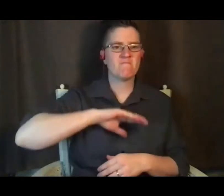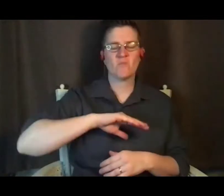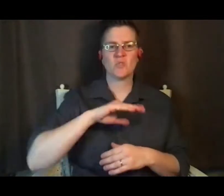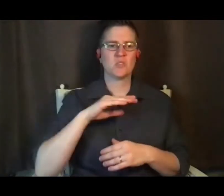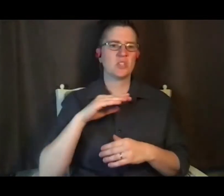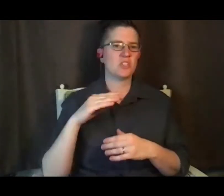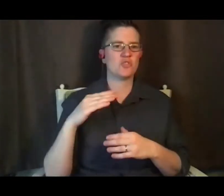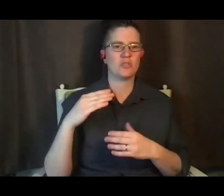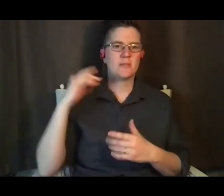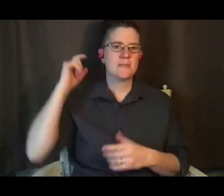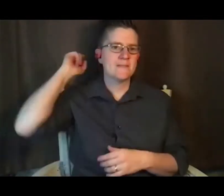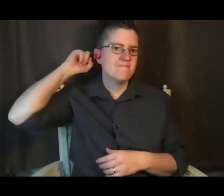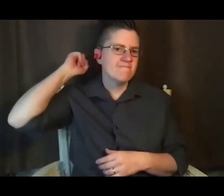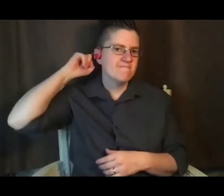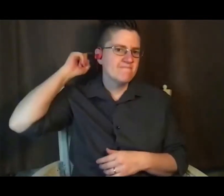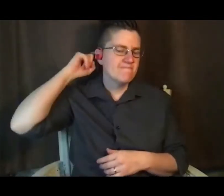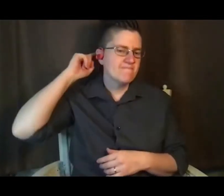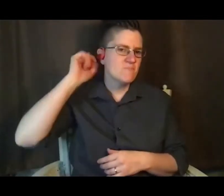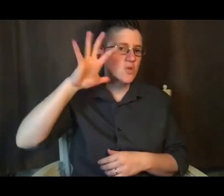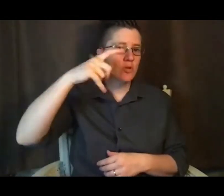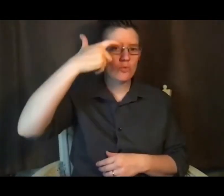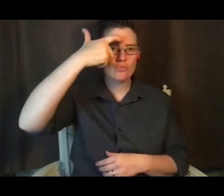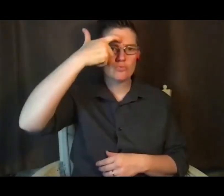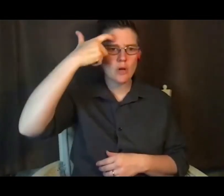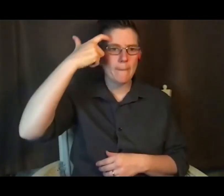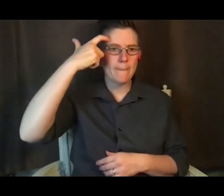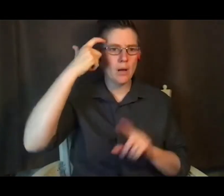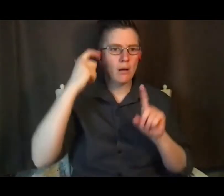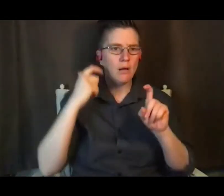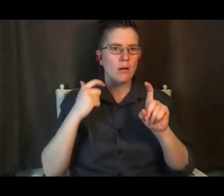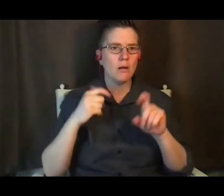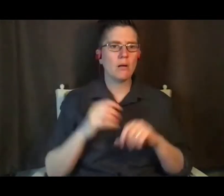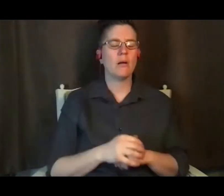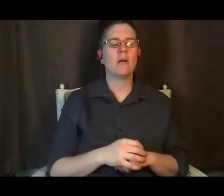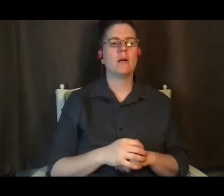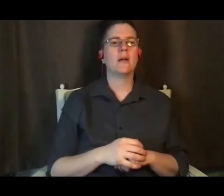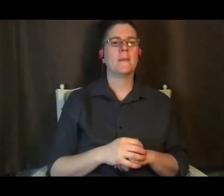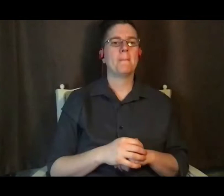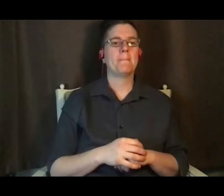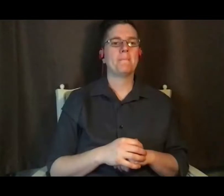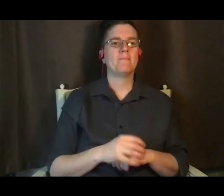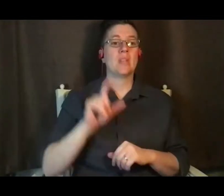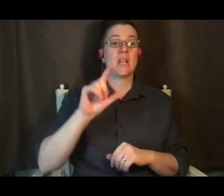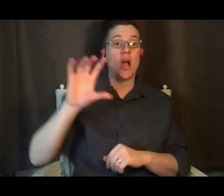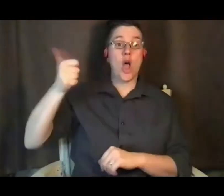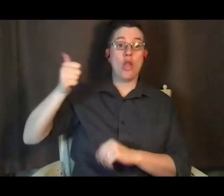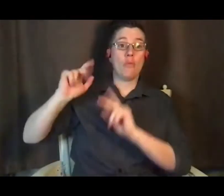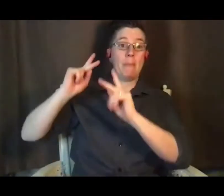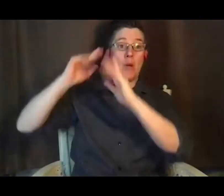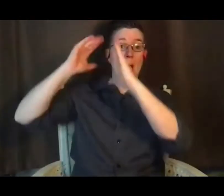your trauma have you carried with you the weight of others expectations requirements beliefs